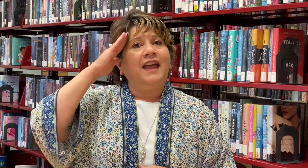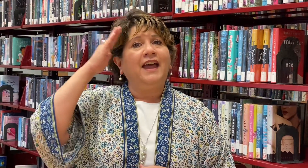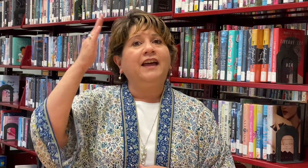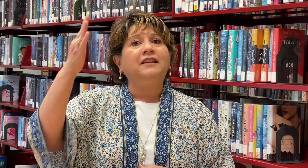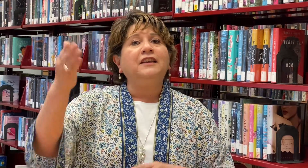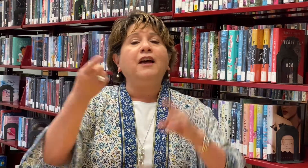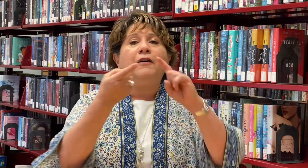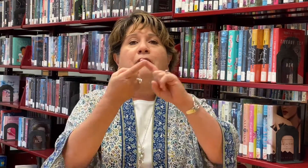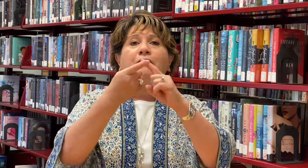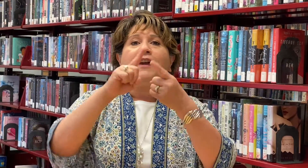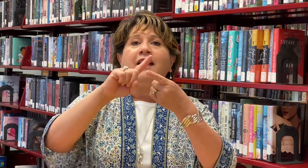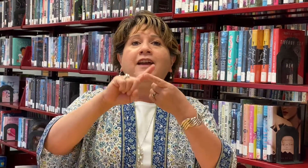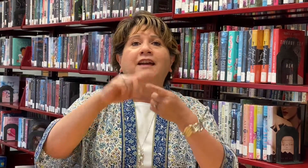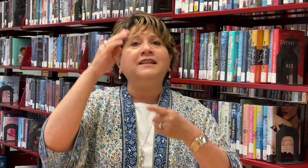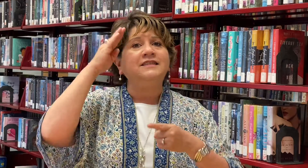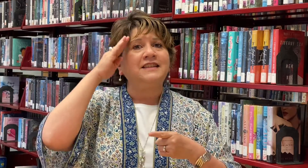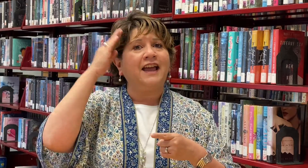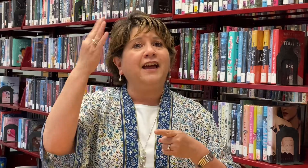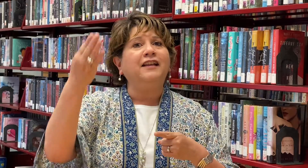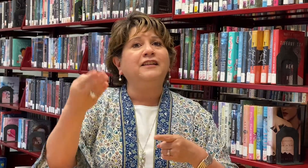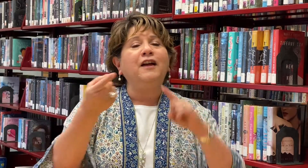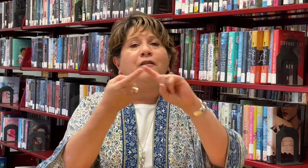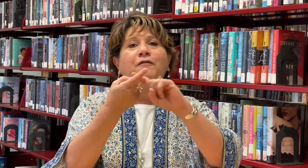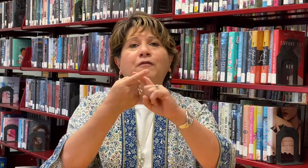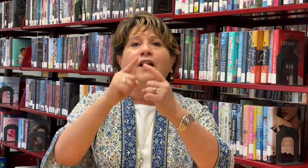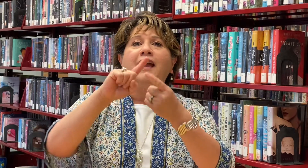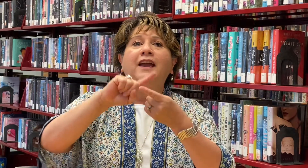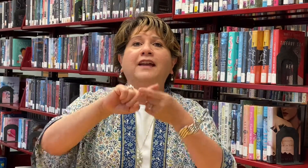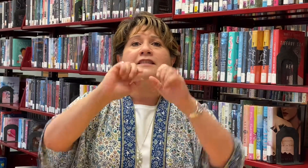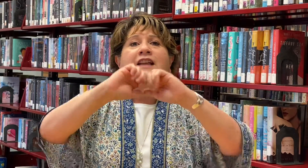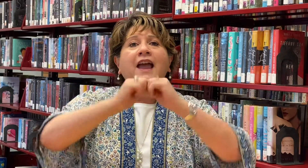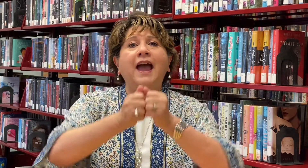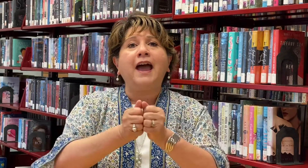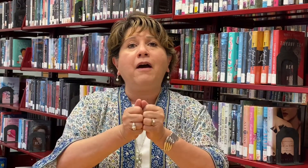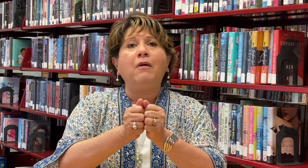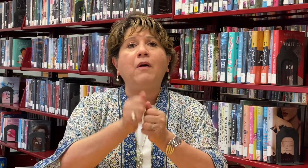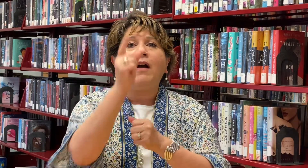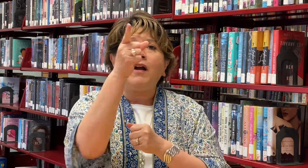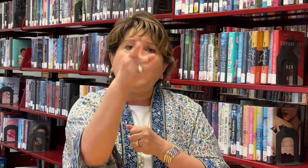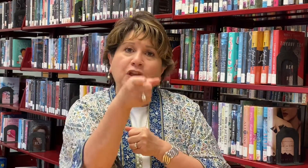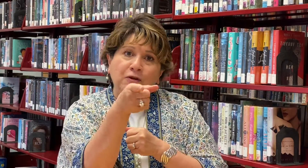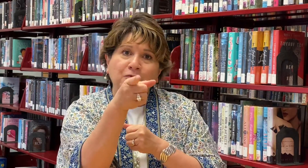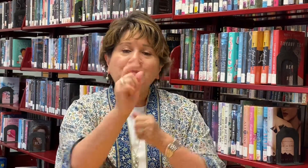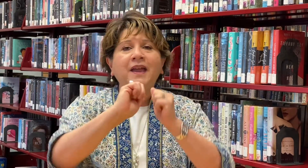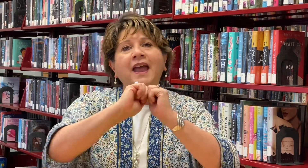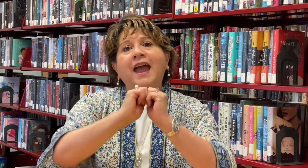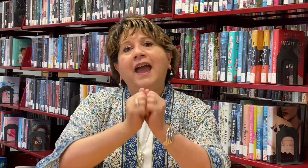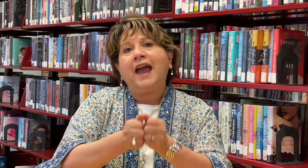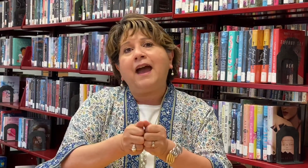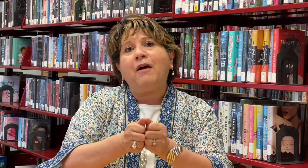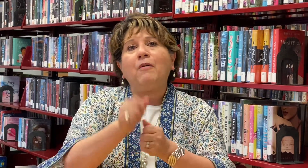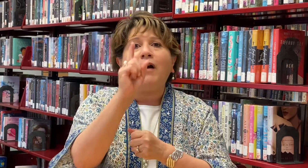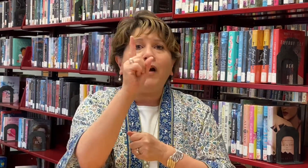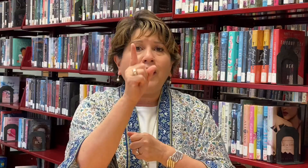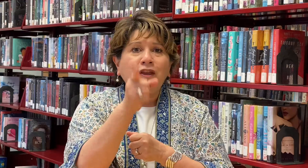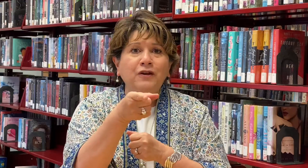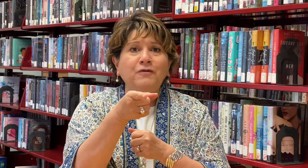Hello, friends How are you?